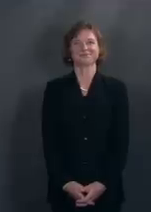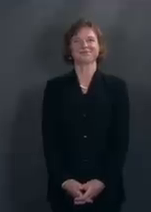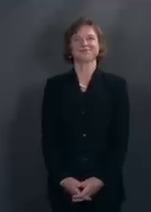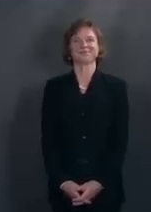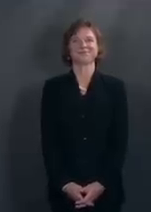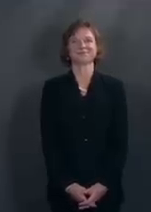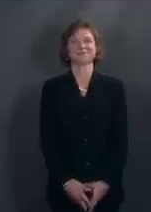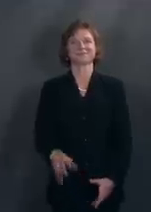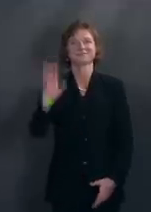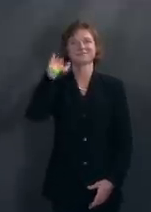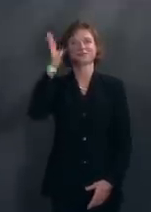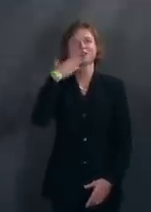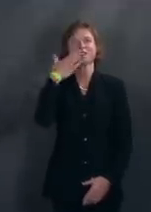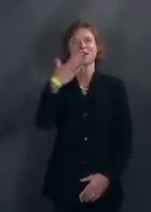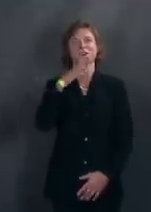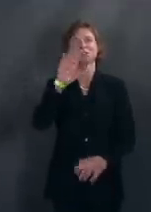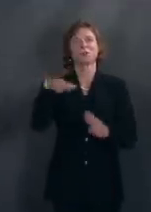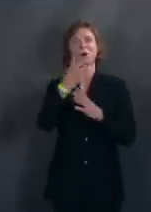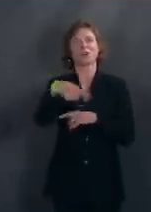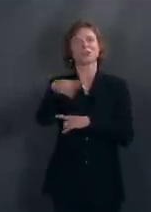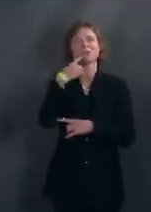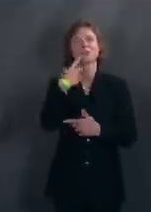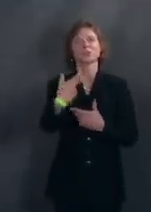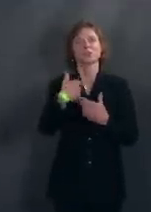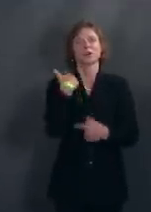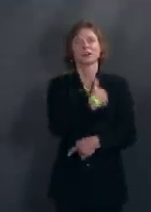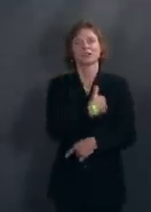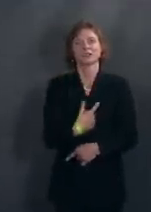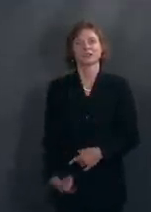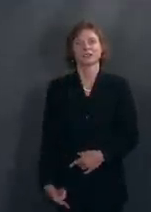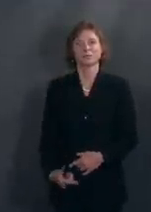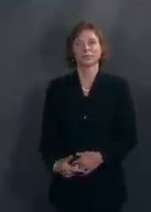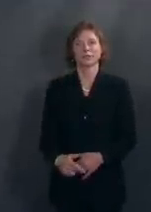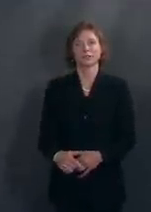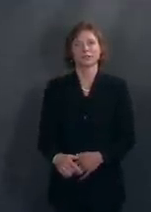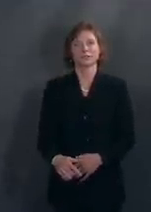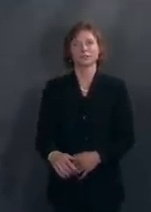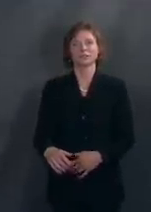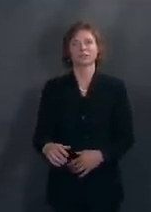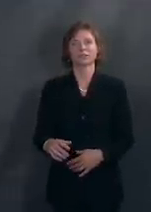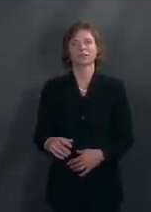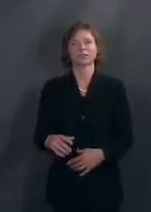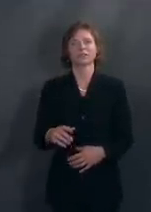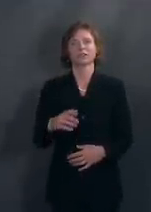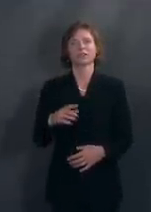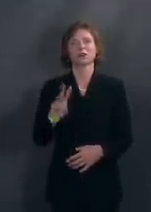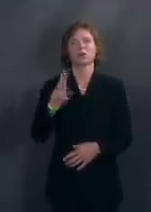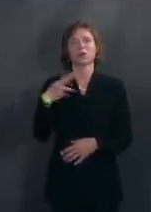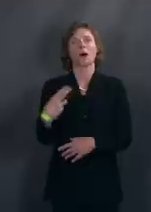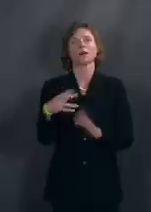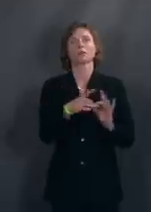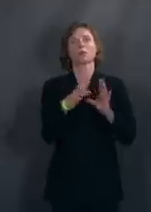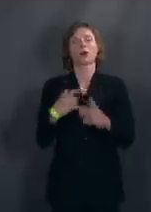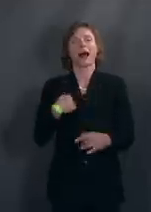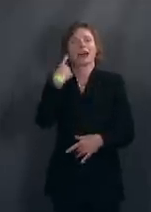Mr. Zients: Thanks to all of you for joining us. I'm Jeff Zients, White House COVID coordinator. I just got off my weekly call with governors